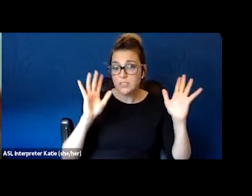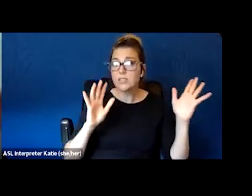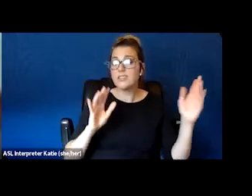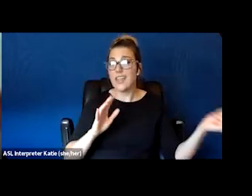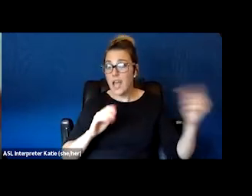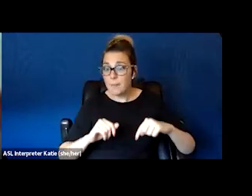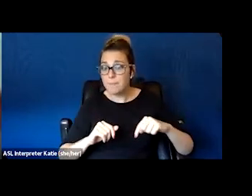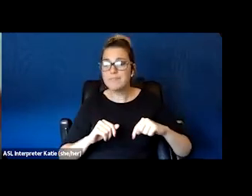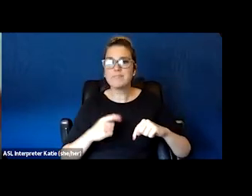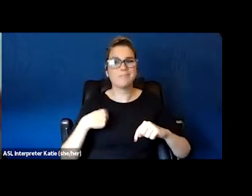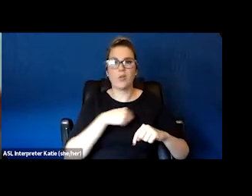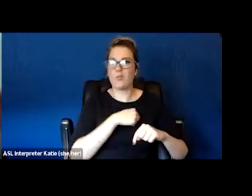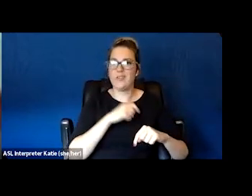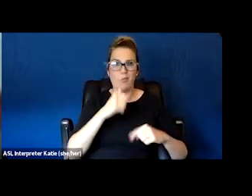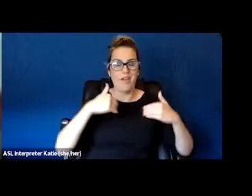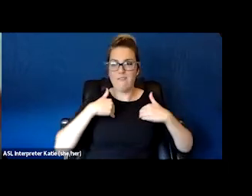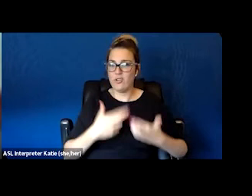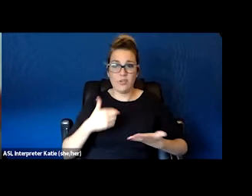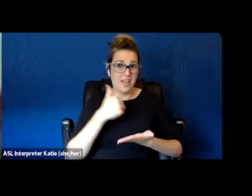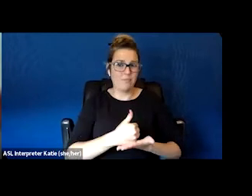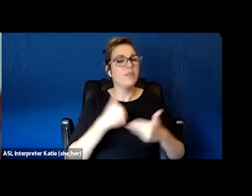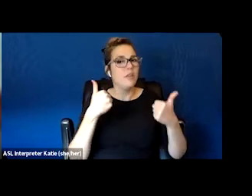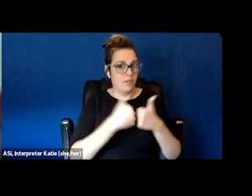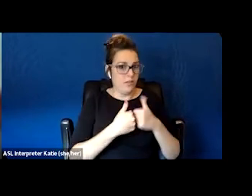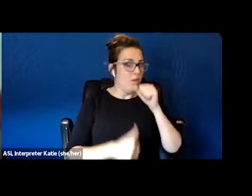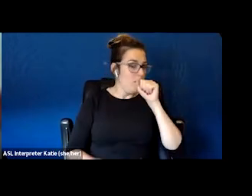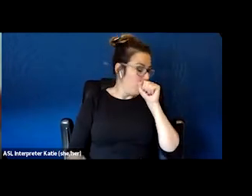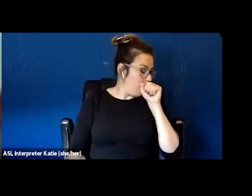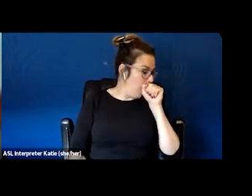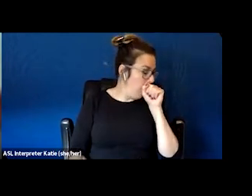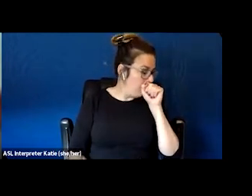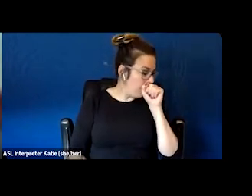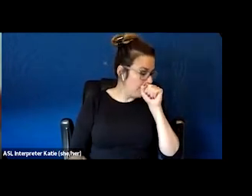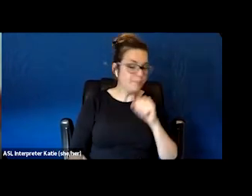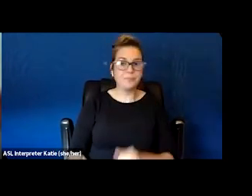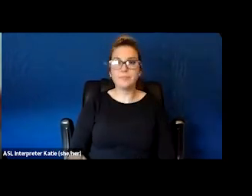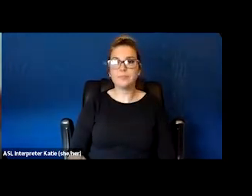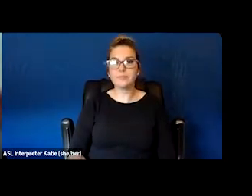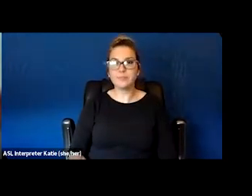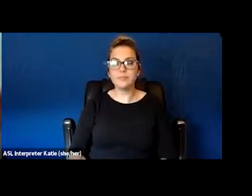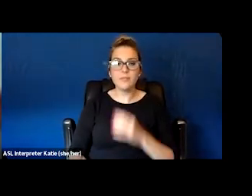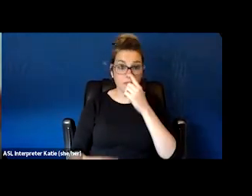And we also just have one mobile, it's a mobile behavioral health team in our community